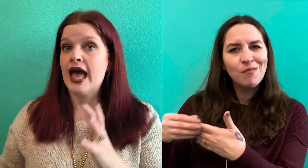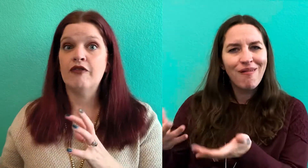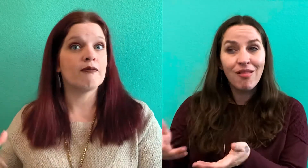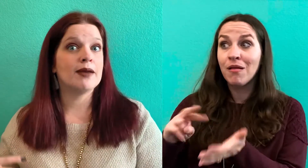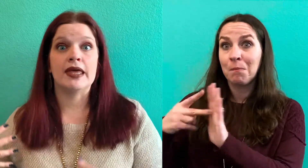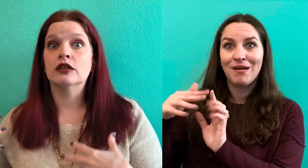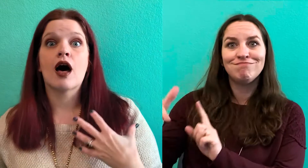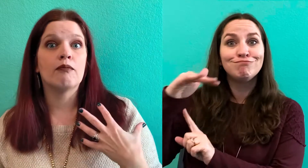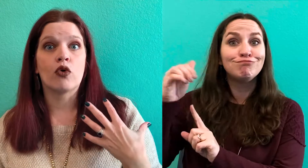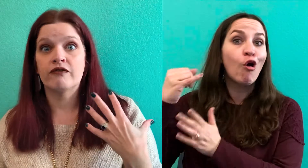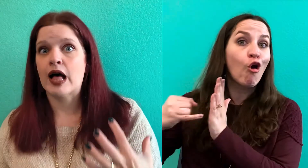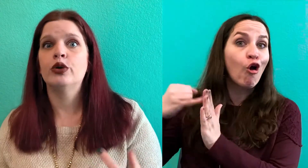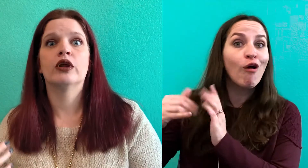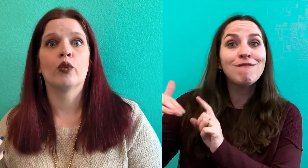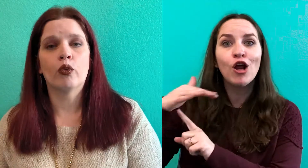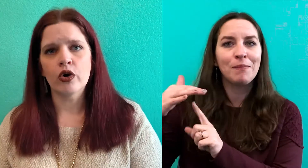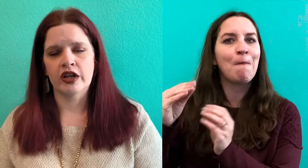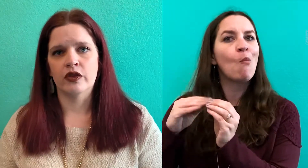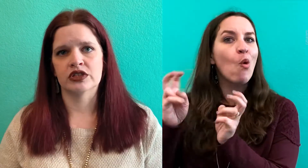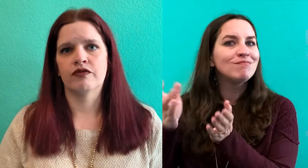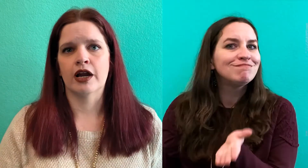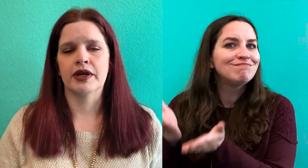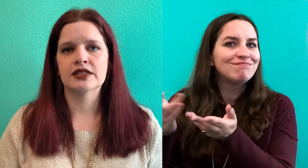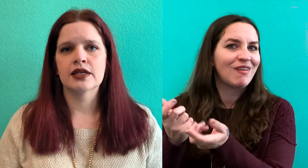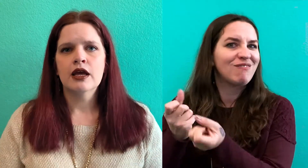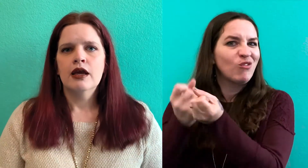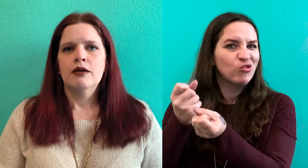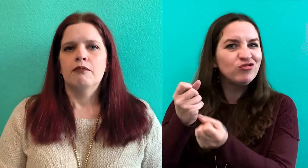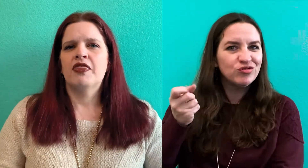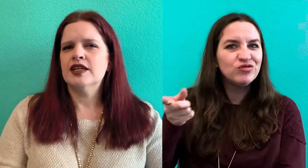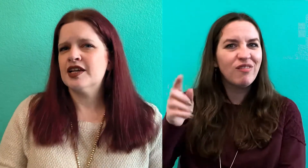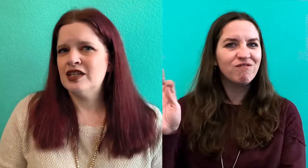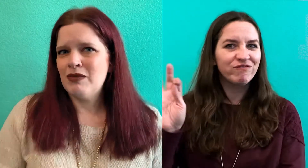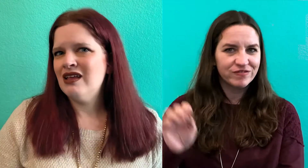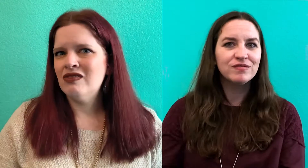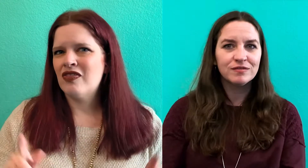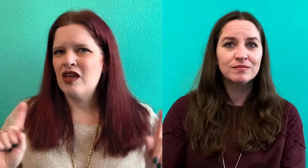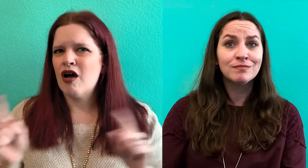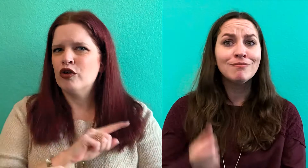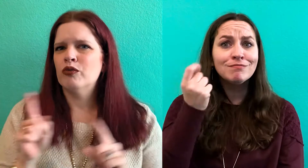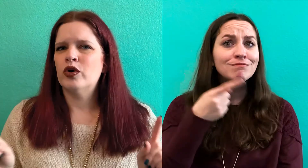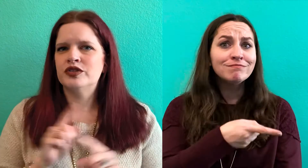F might be a lot more valued and rewarded in those environments. But that doesn't mean that the other one doesn't